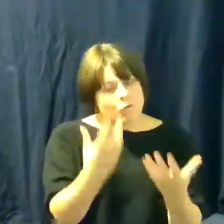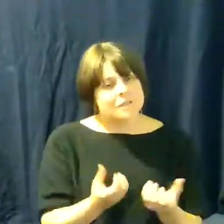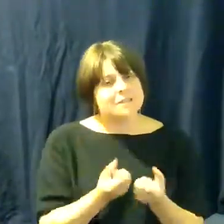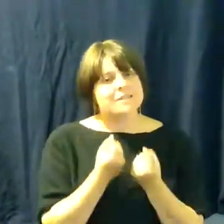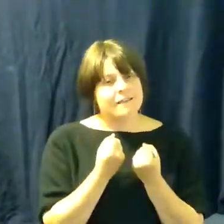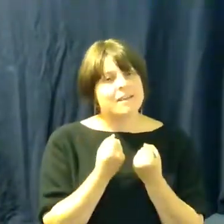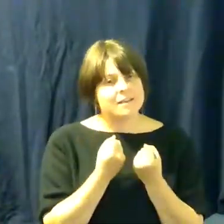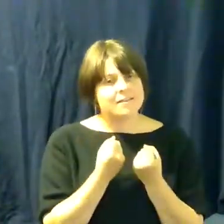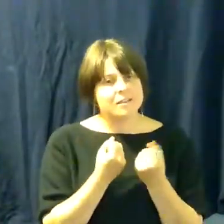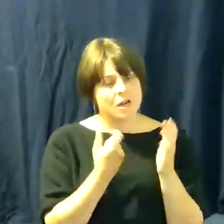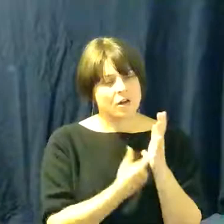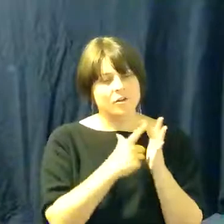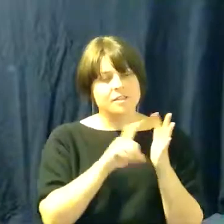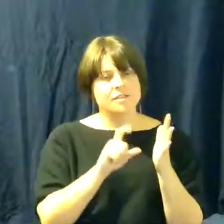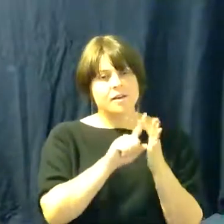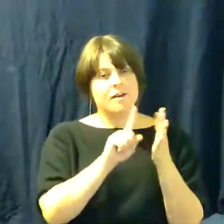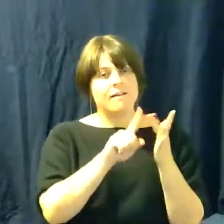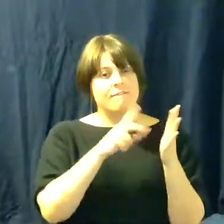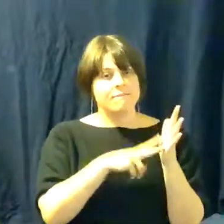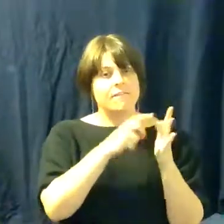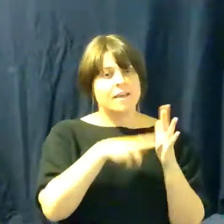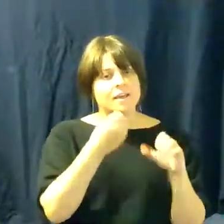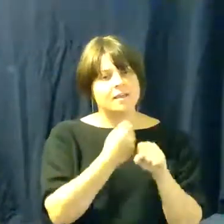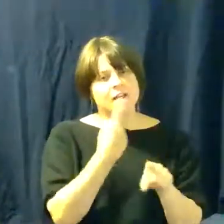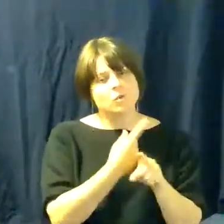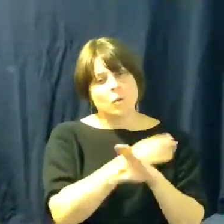more we can adjust to get more out of the mentoring relationship.